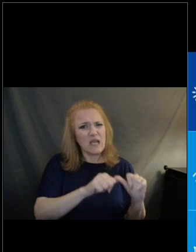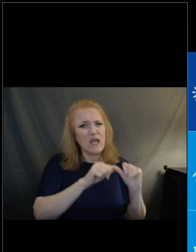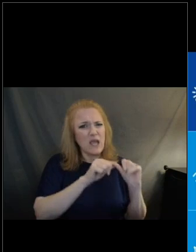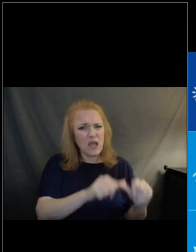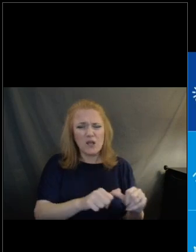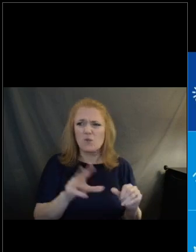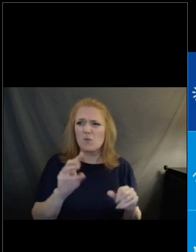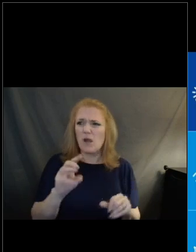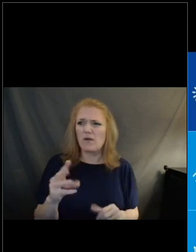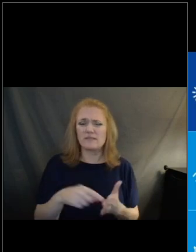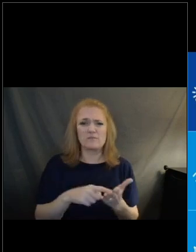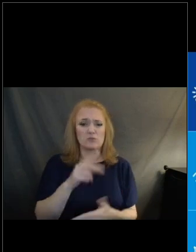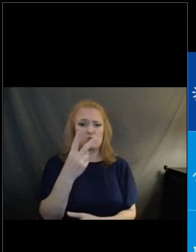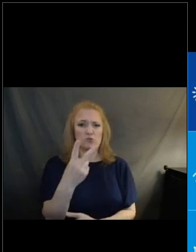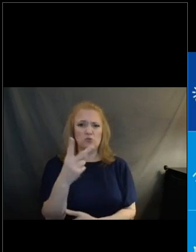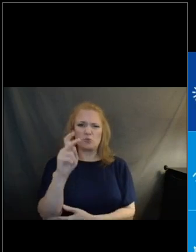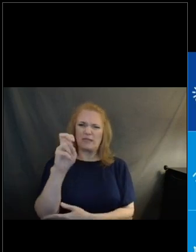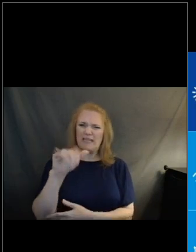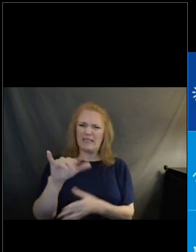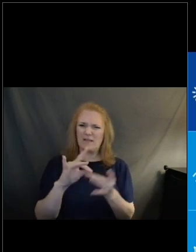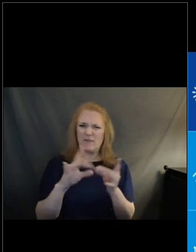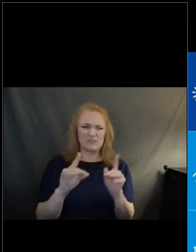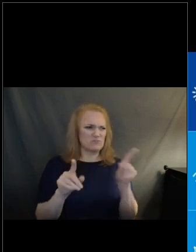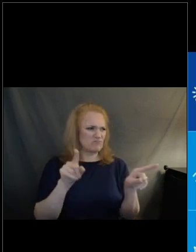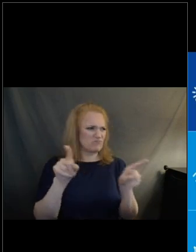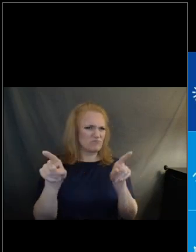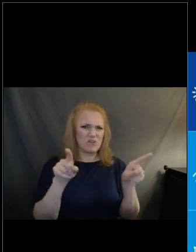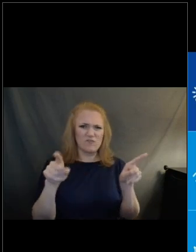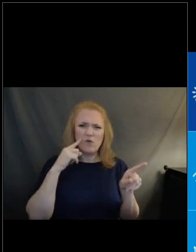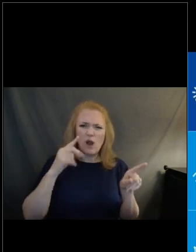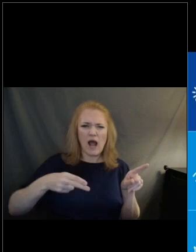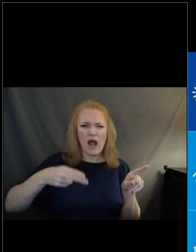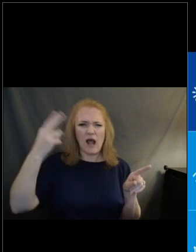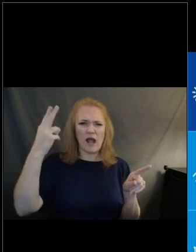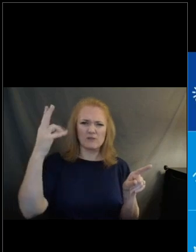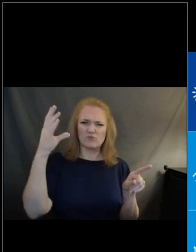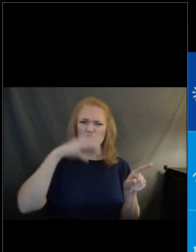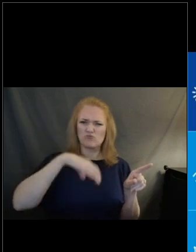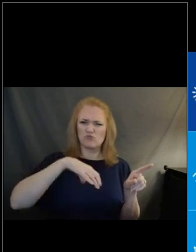two different parts of the country experiencing high, unusual heat. And so trying to get the word